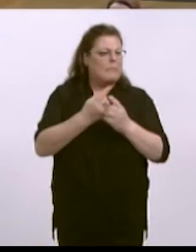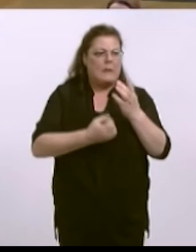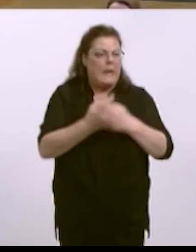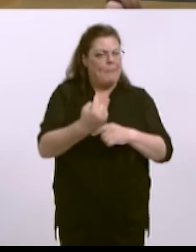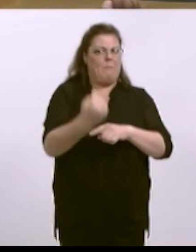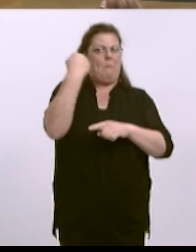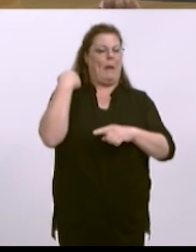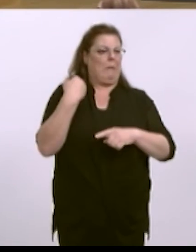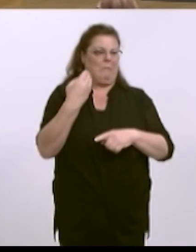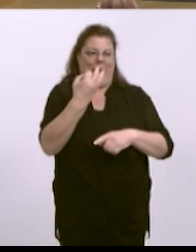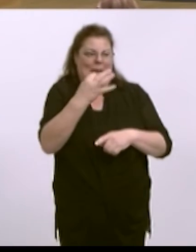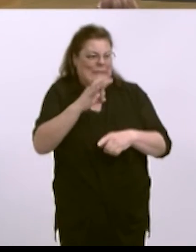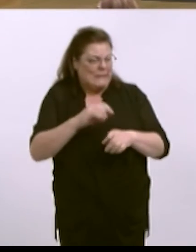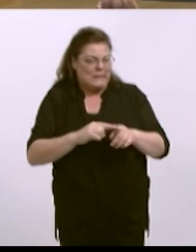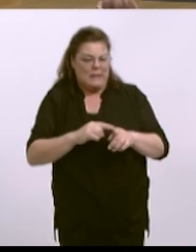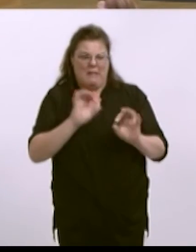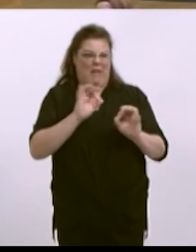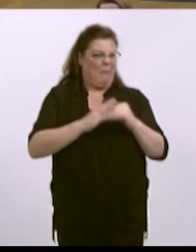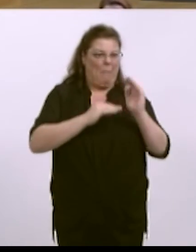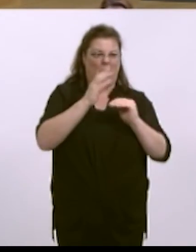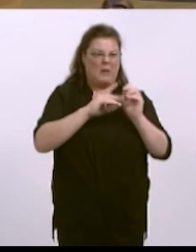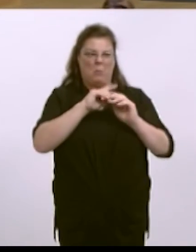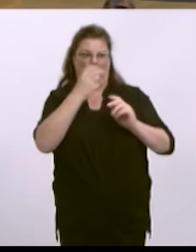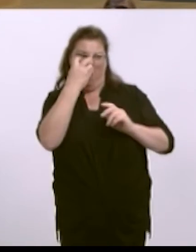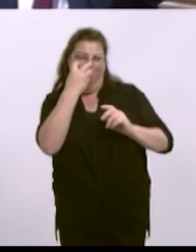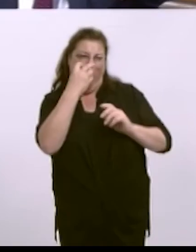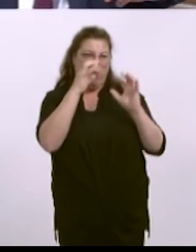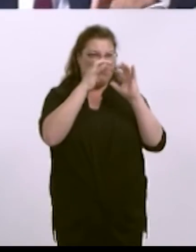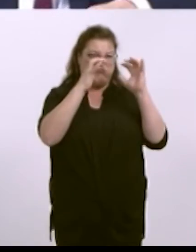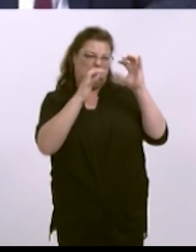the 1980s. Nothing was ever built in the 1980s; things fell apart. We see more and more of